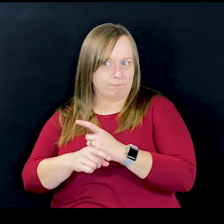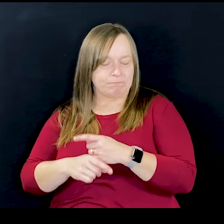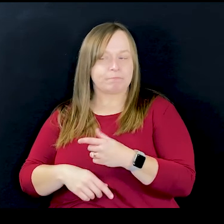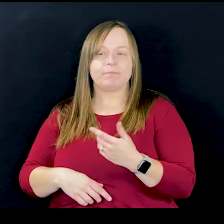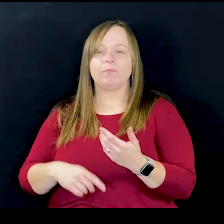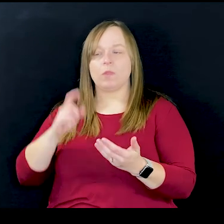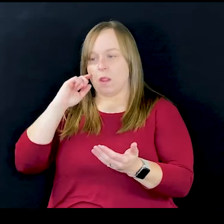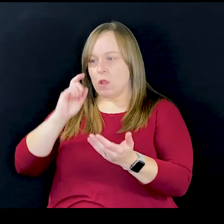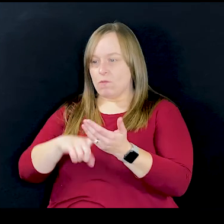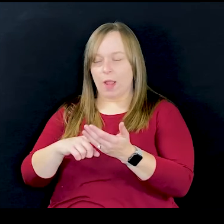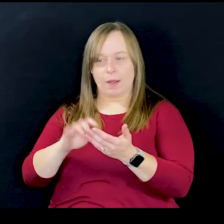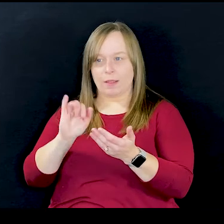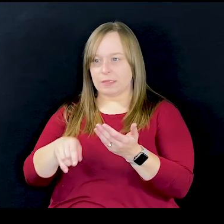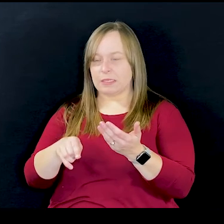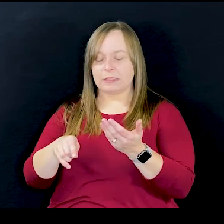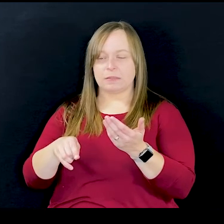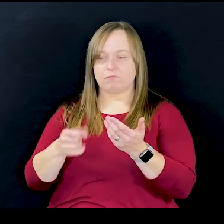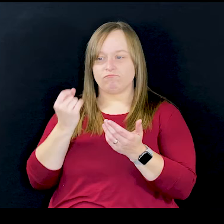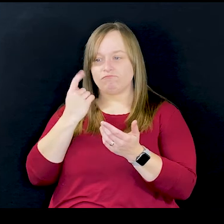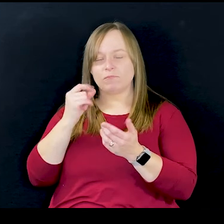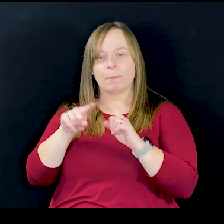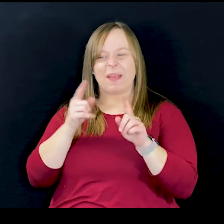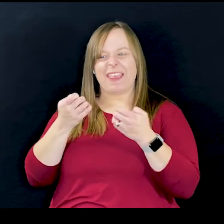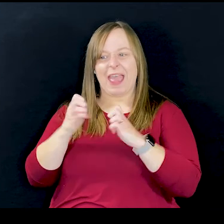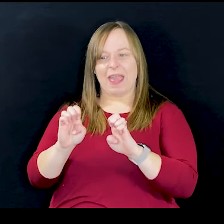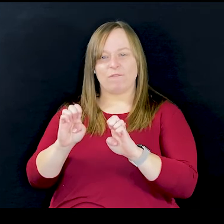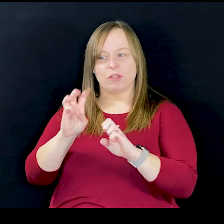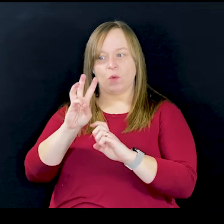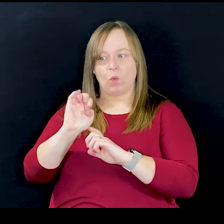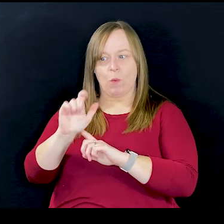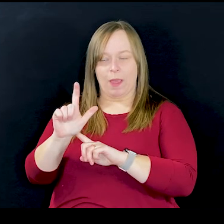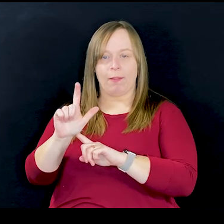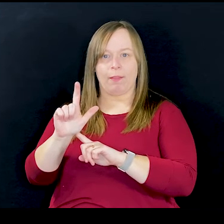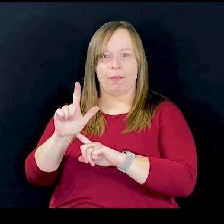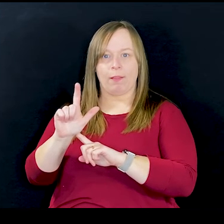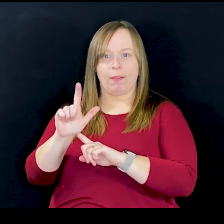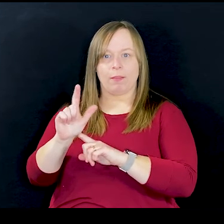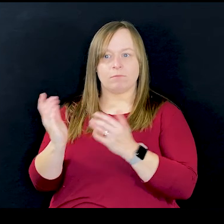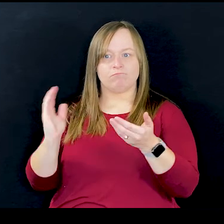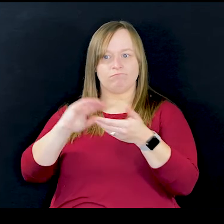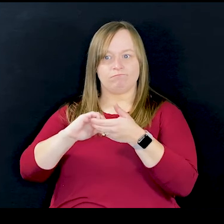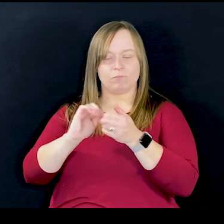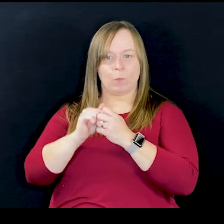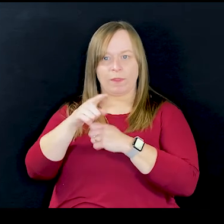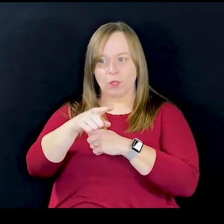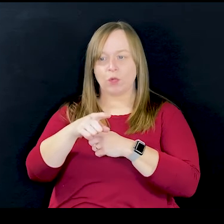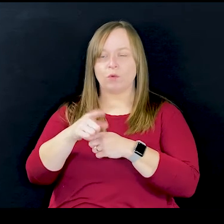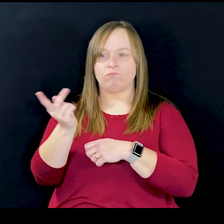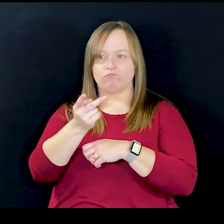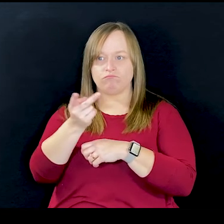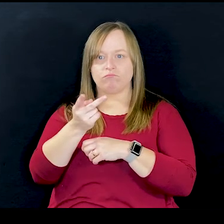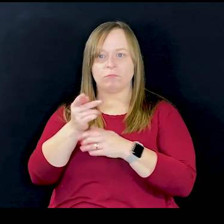And this I recognize, but the efforts of Will Tronsor to make the connection and for the two of you